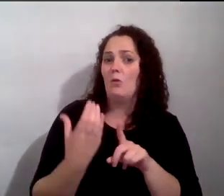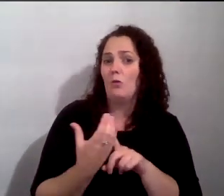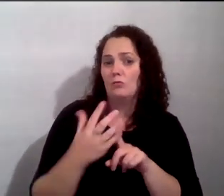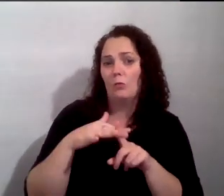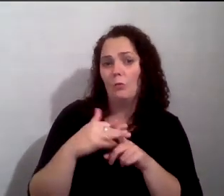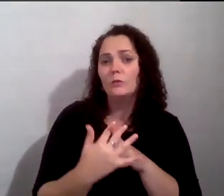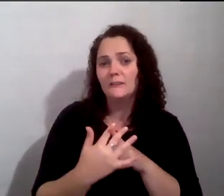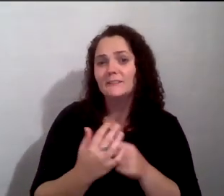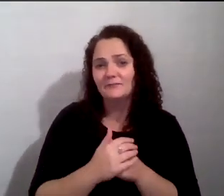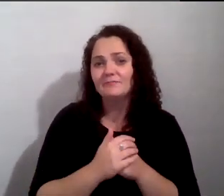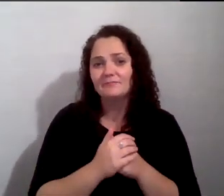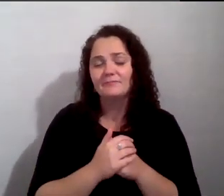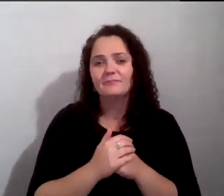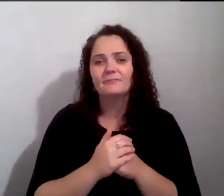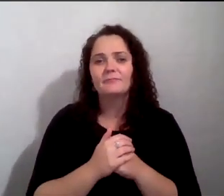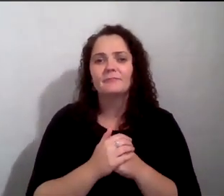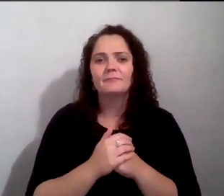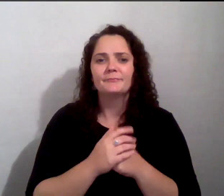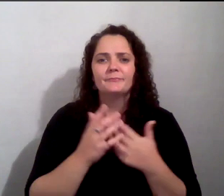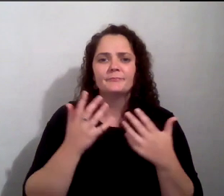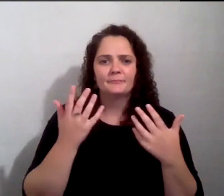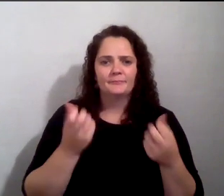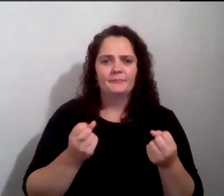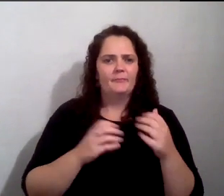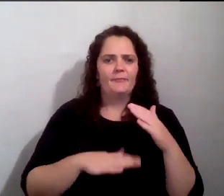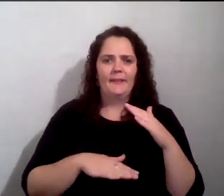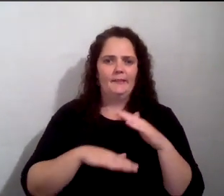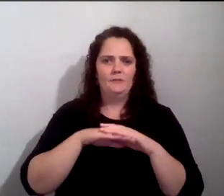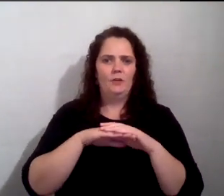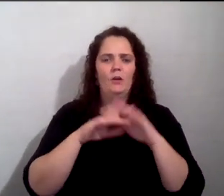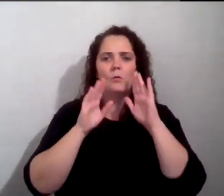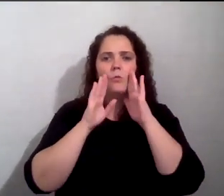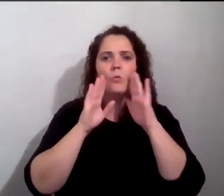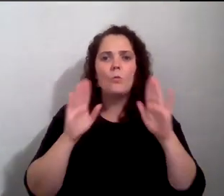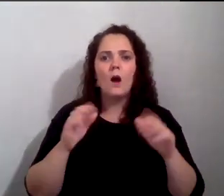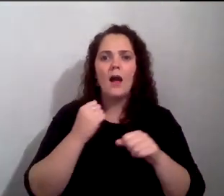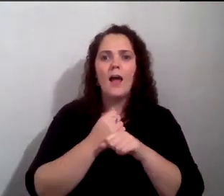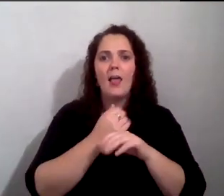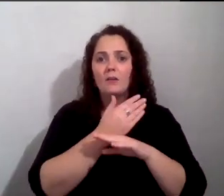see within the credit line here that the copywrite’s with the